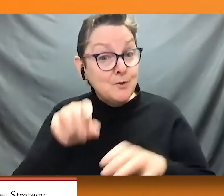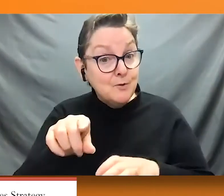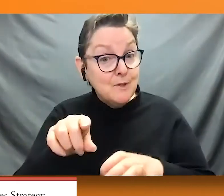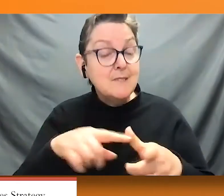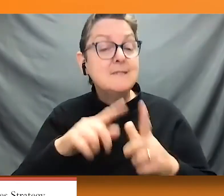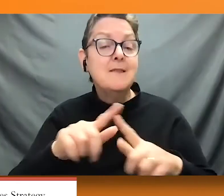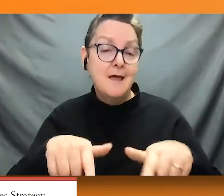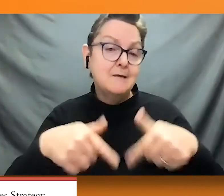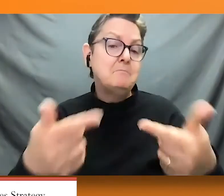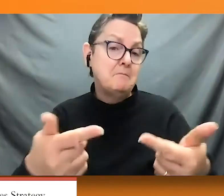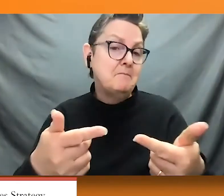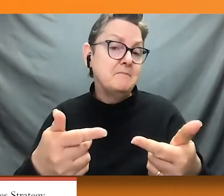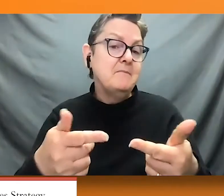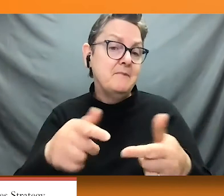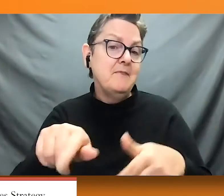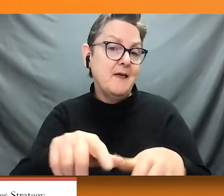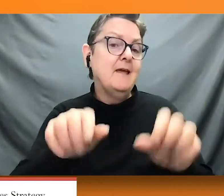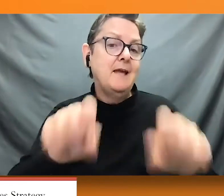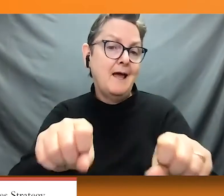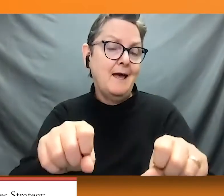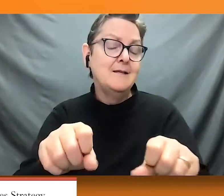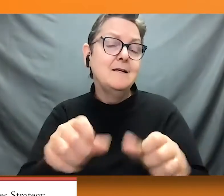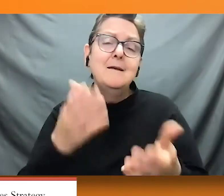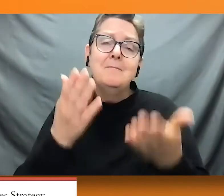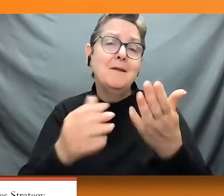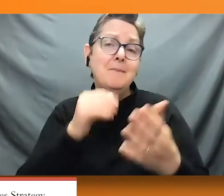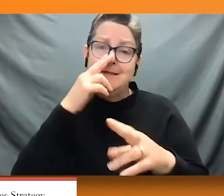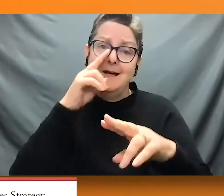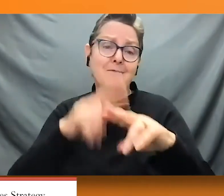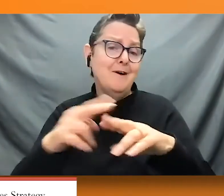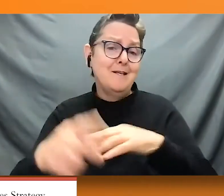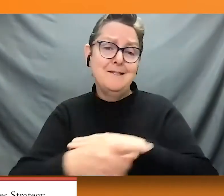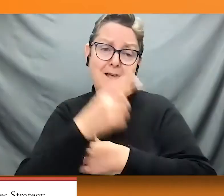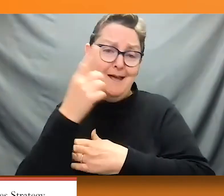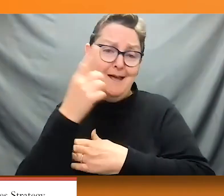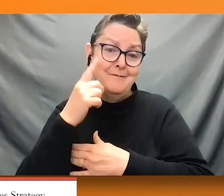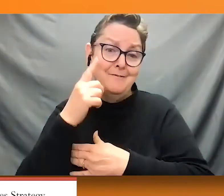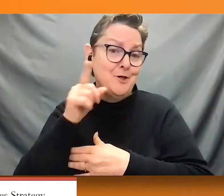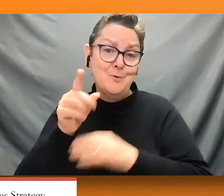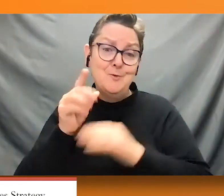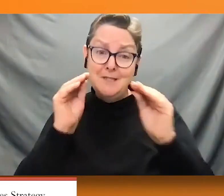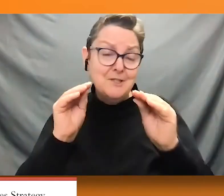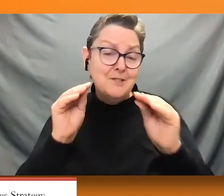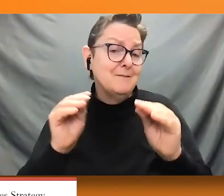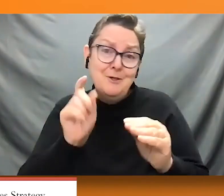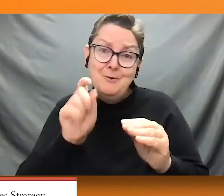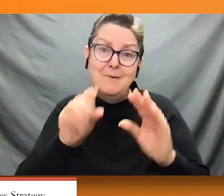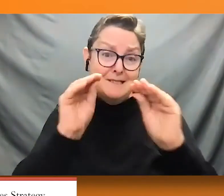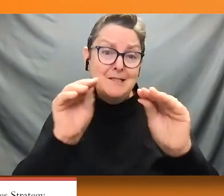and it's probably not gonna be your best fun day in the world, and "B," if we don't believe they can do it, then...